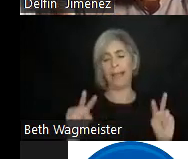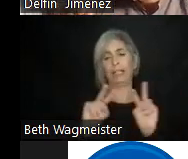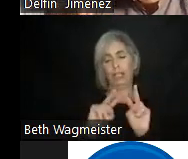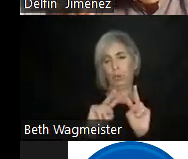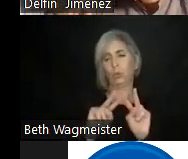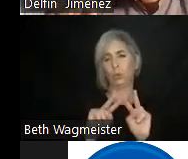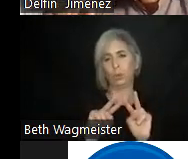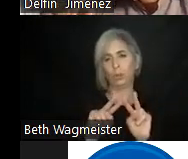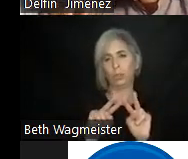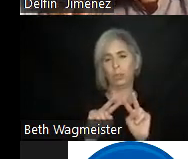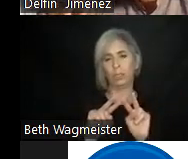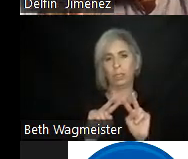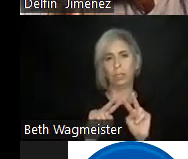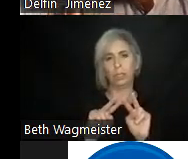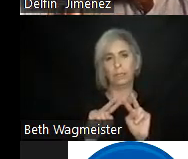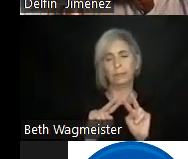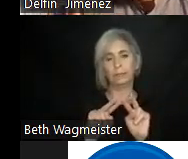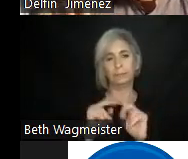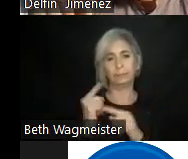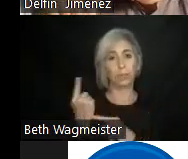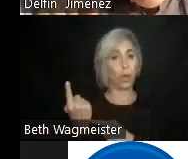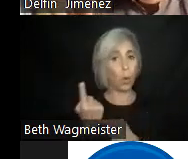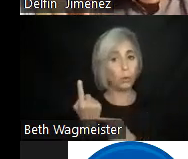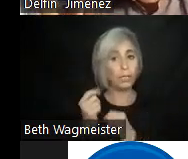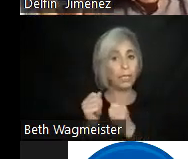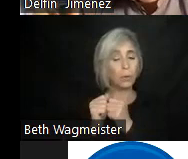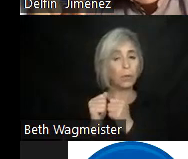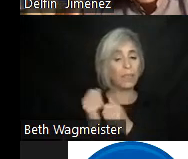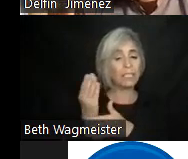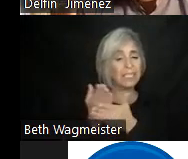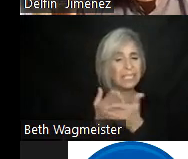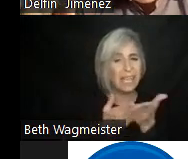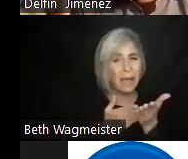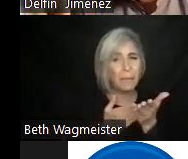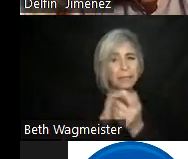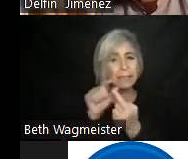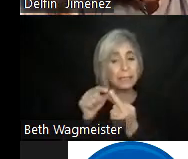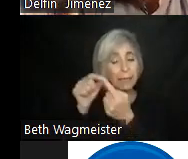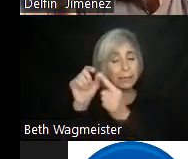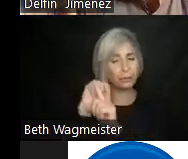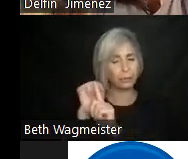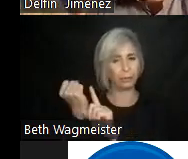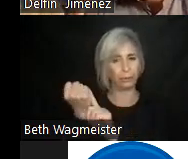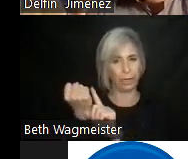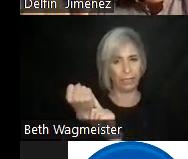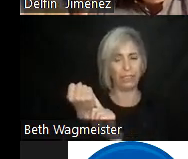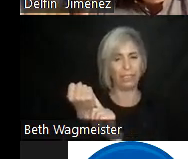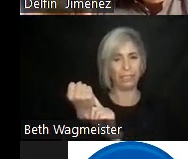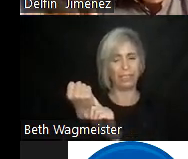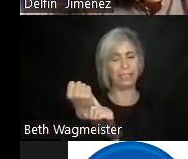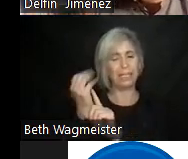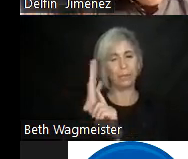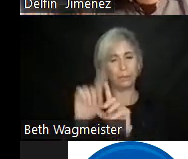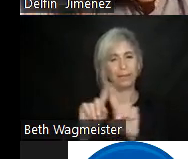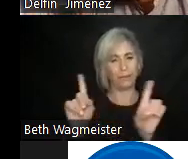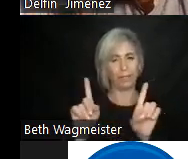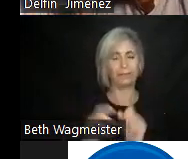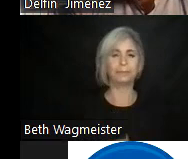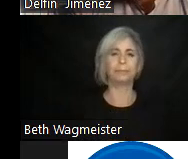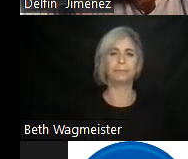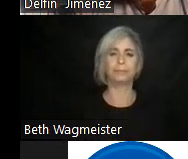Only in some special cases it is a little bit different. Then the